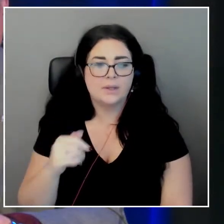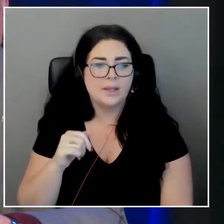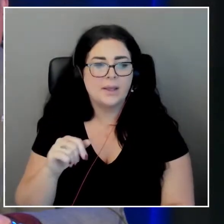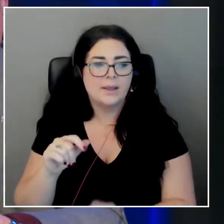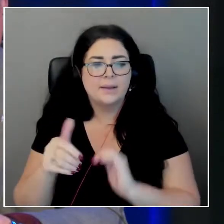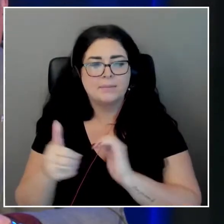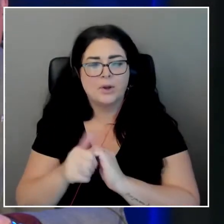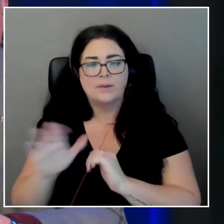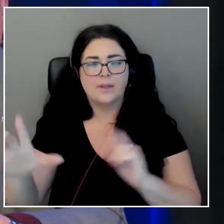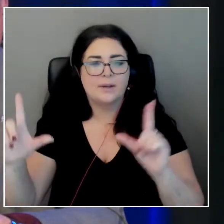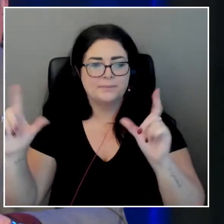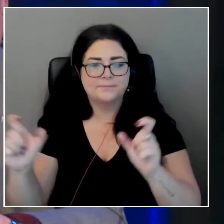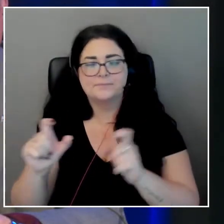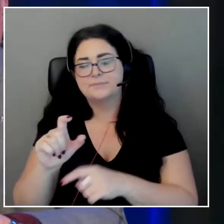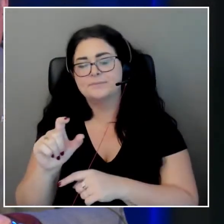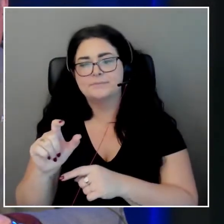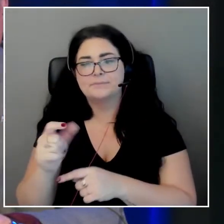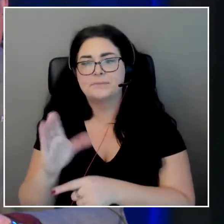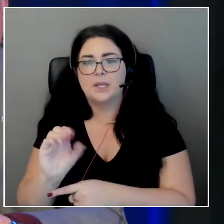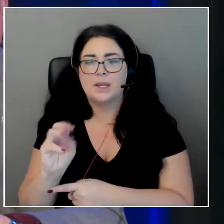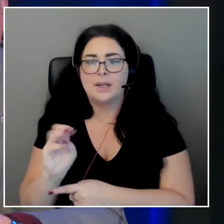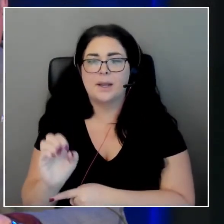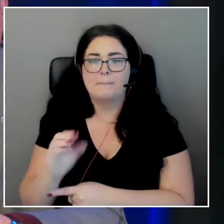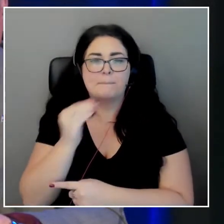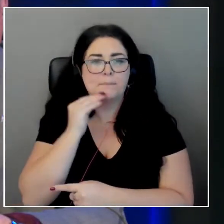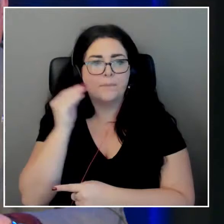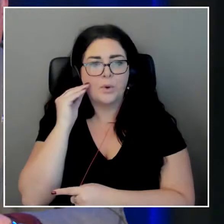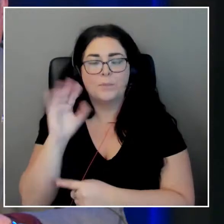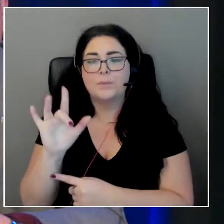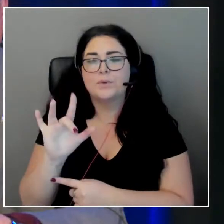a 25% discount on passenger and passenger-related vehicle fares